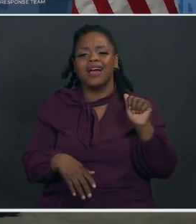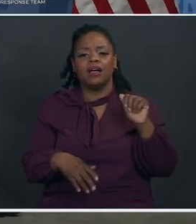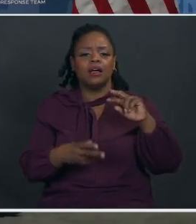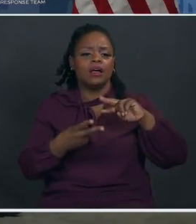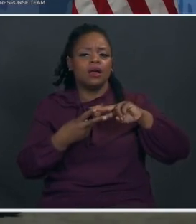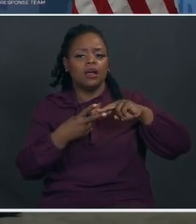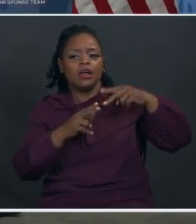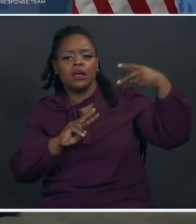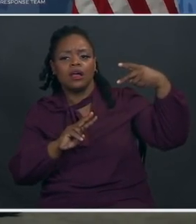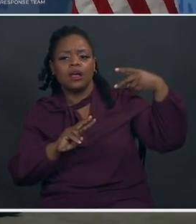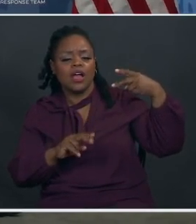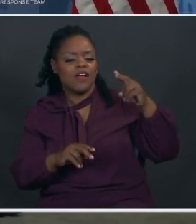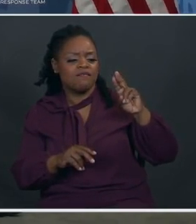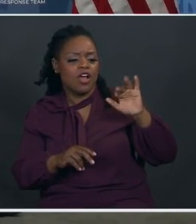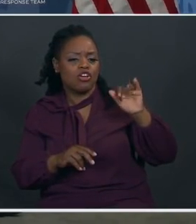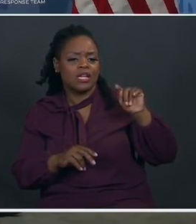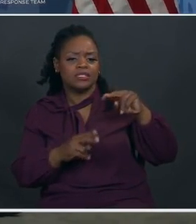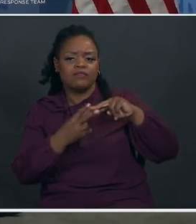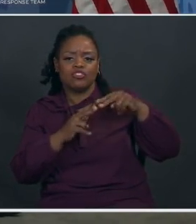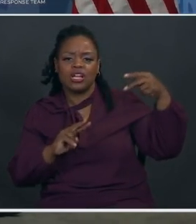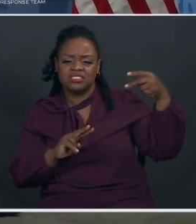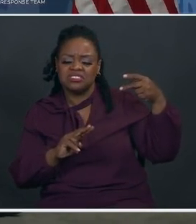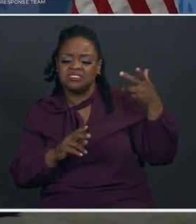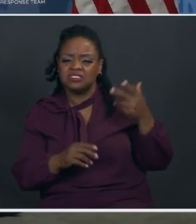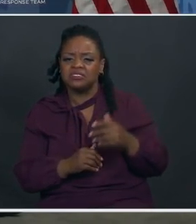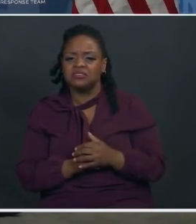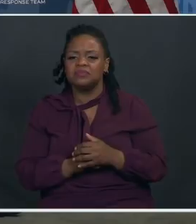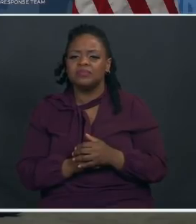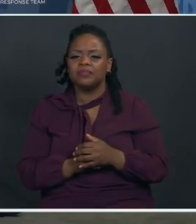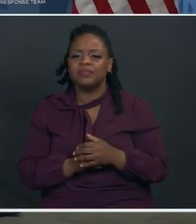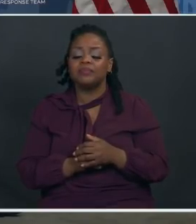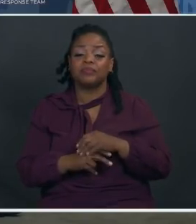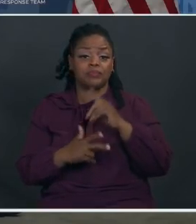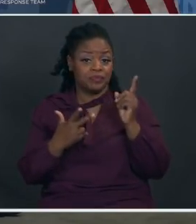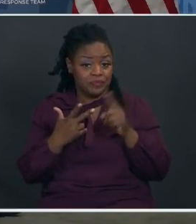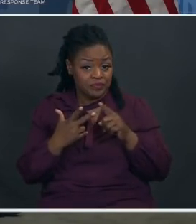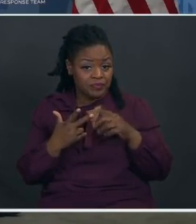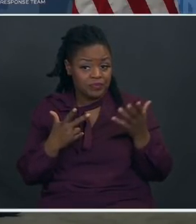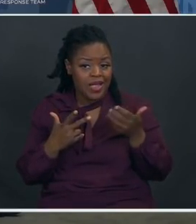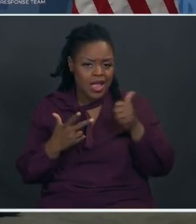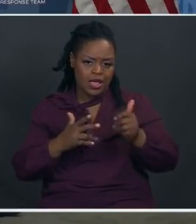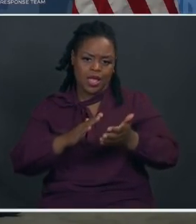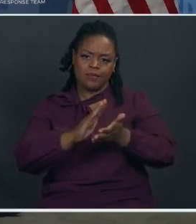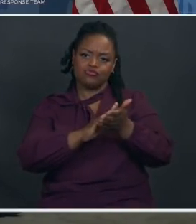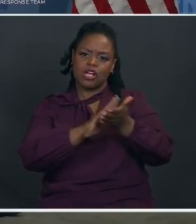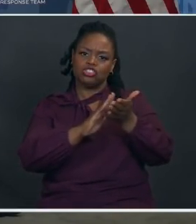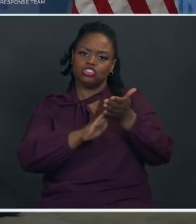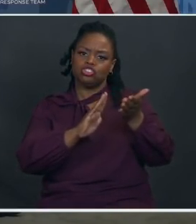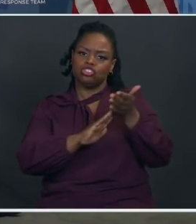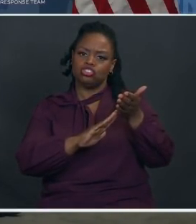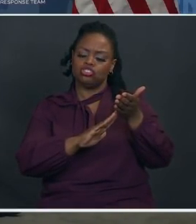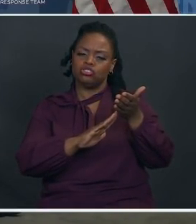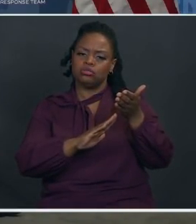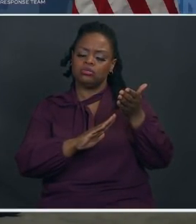And third, operational updates and how we're executing against the president's national strategy,